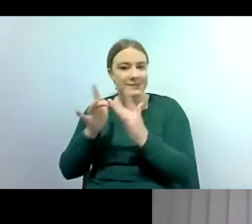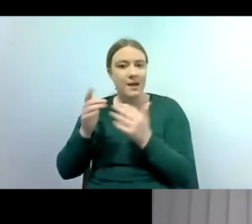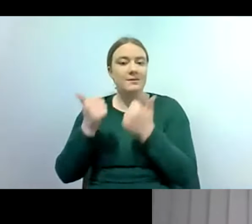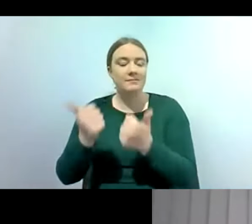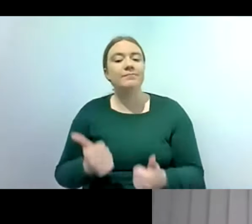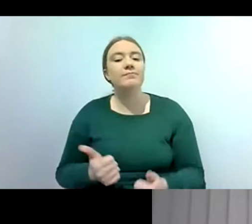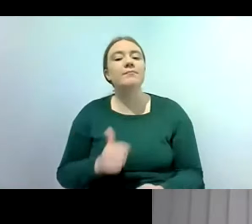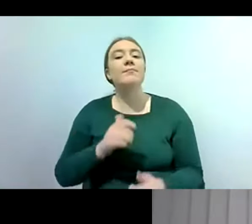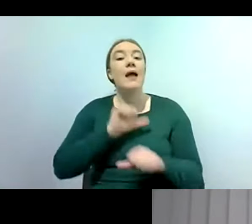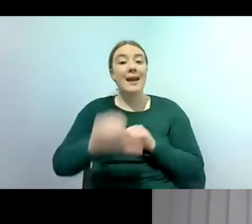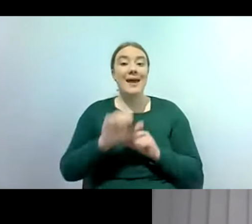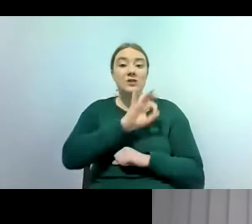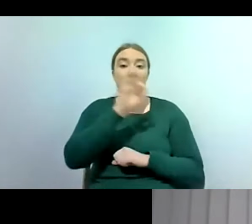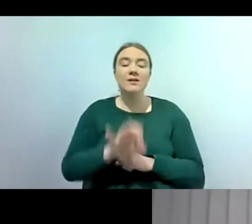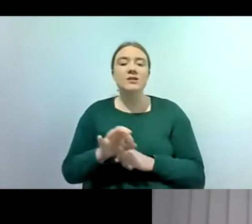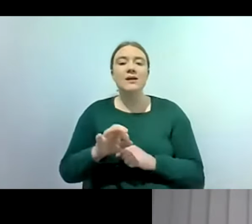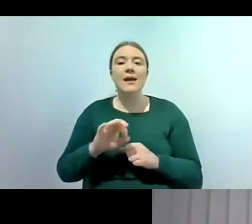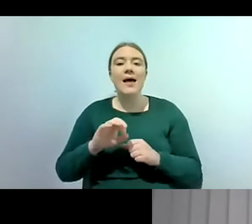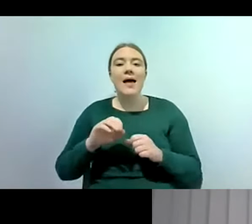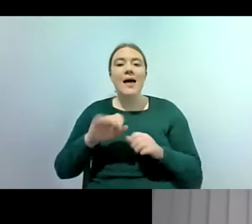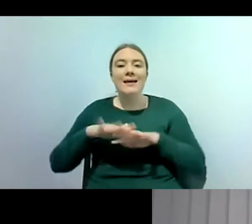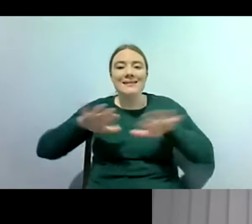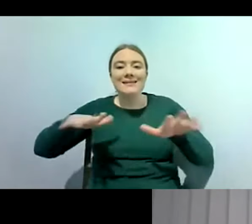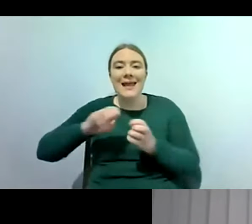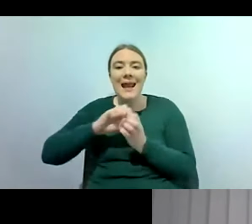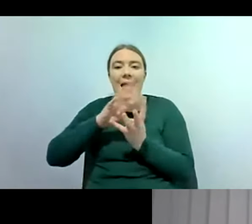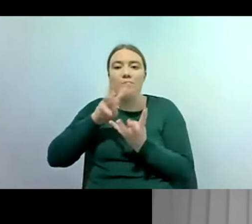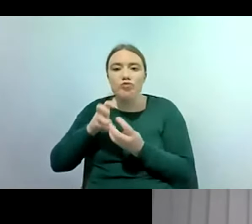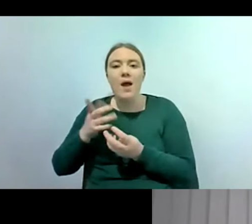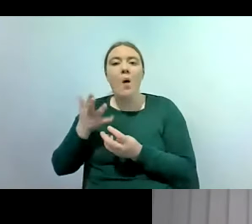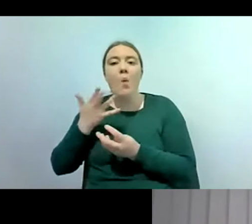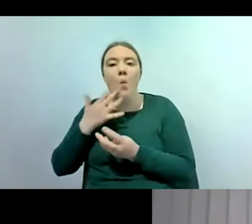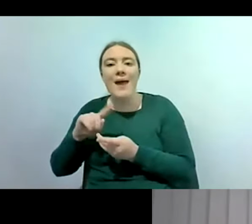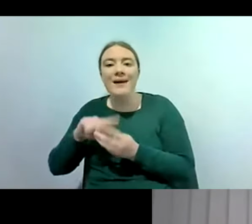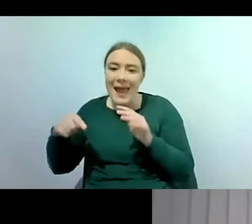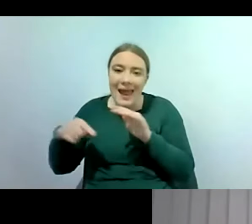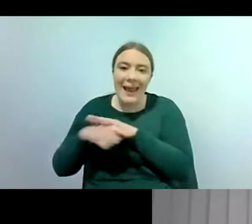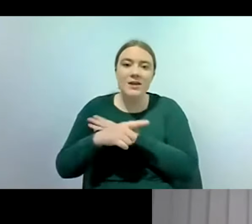are sea lampreys entering the seven and how long typically are they spending in the river